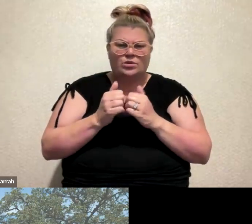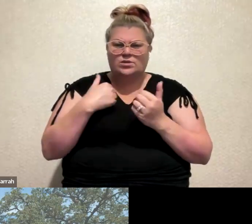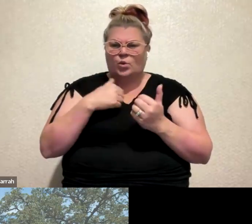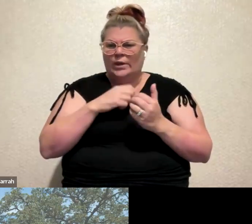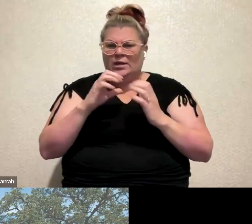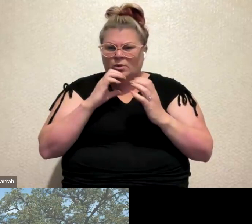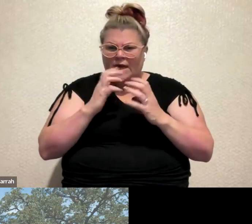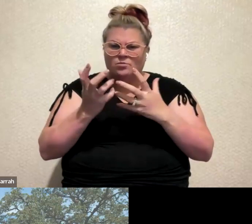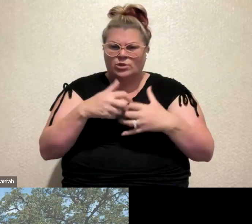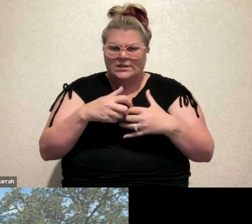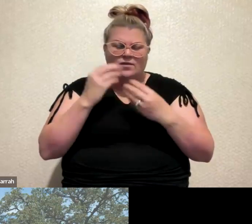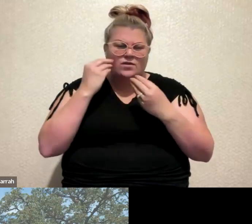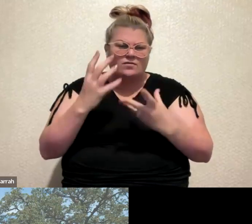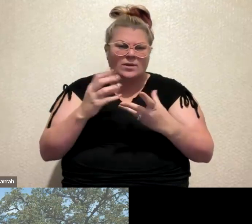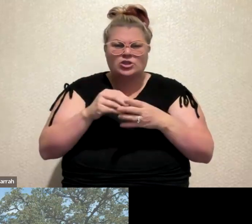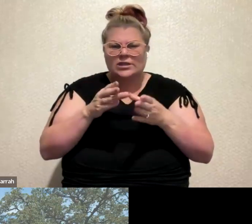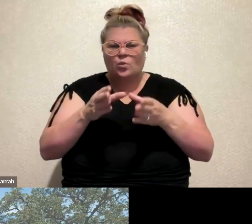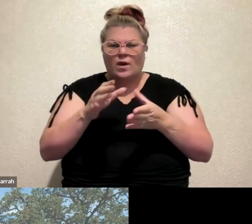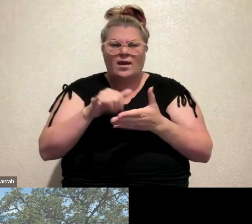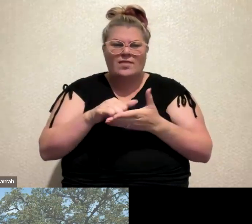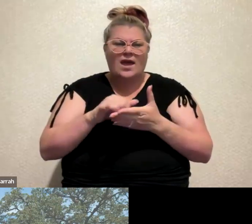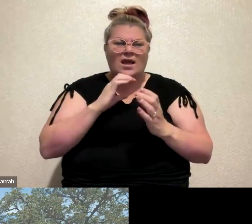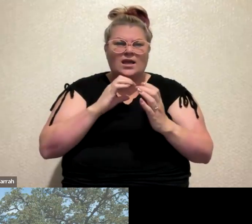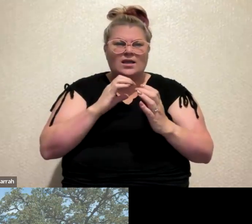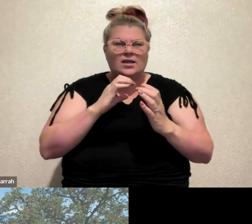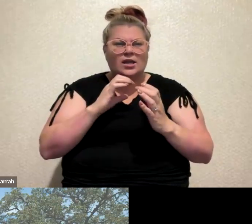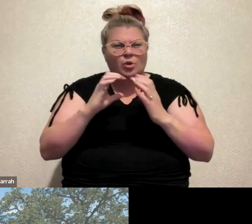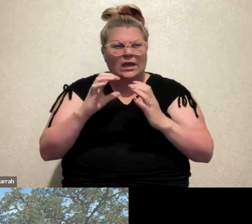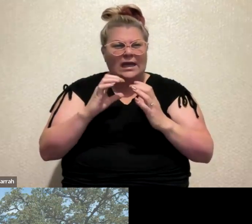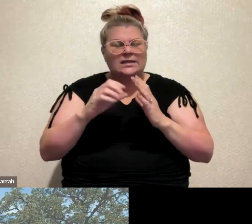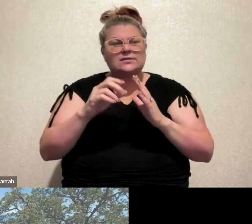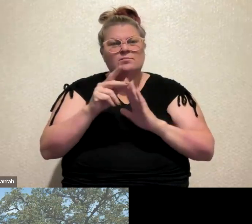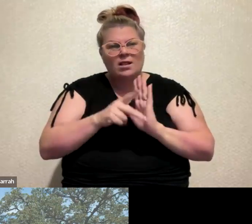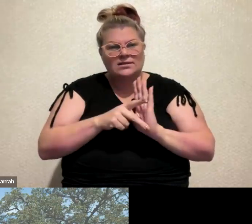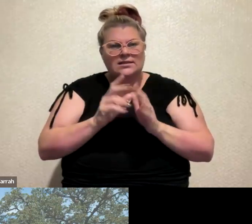the information in a way that communicates from a policy and implementation standpoint,